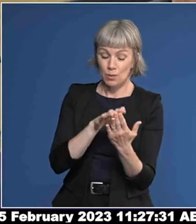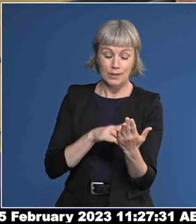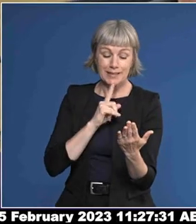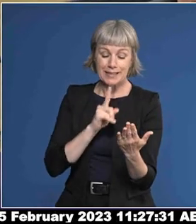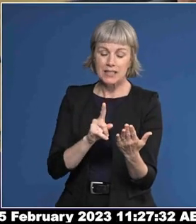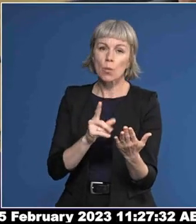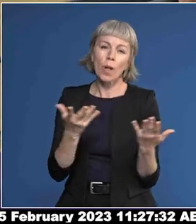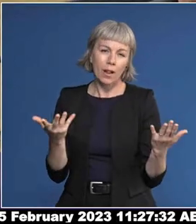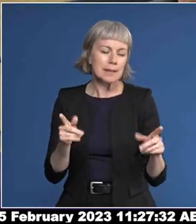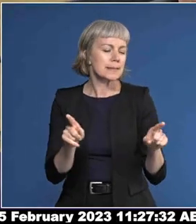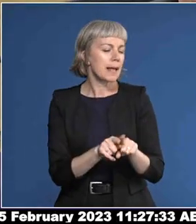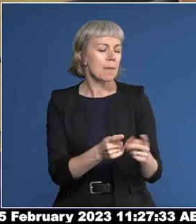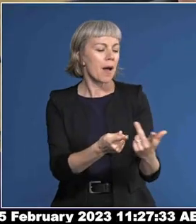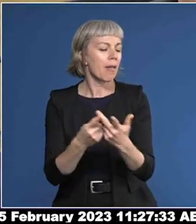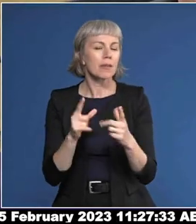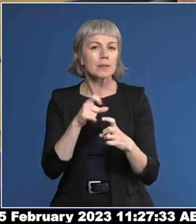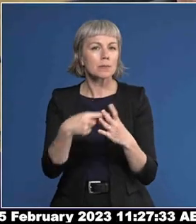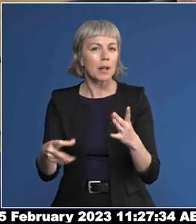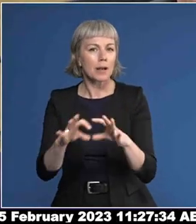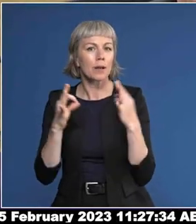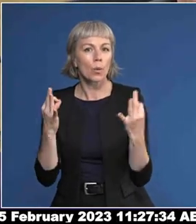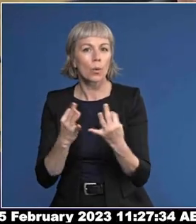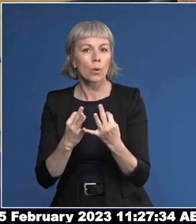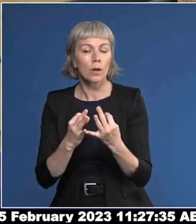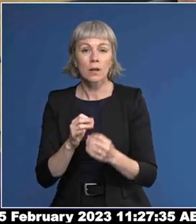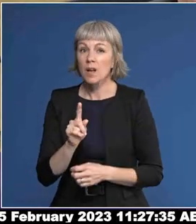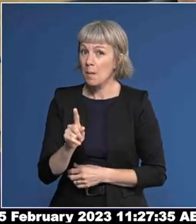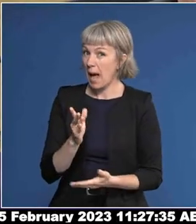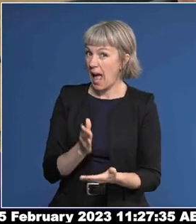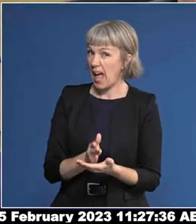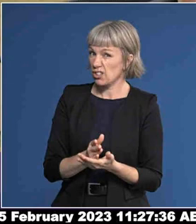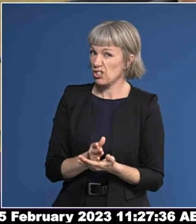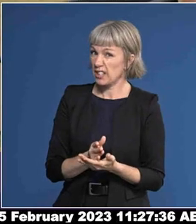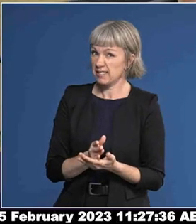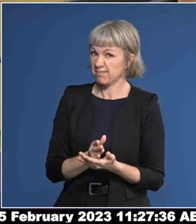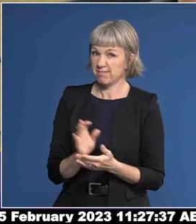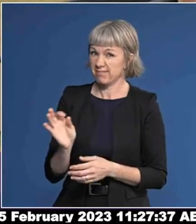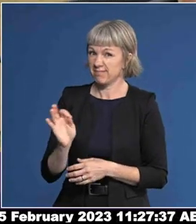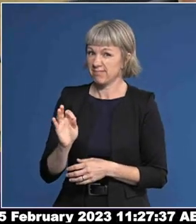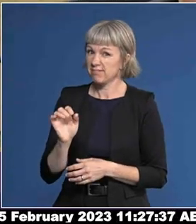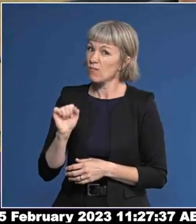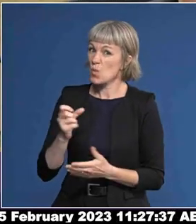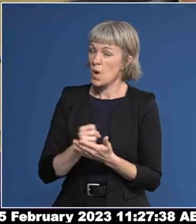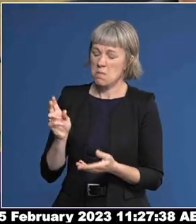But I think from the information we have got, it's actually higher than perhaps others in the sector. MS TOOHEY: Yes.